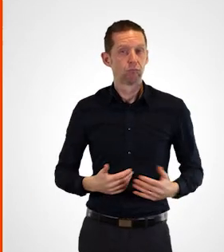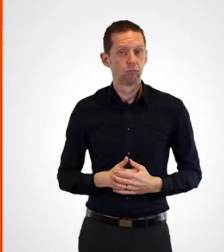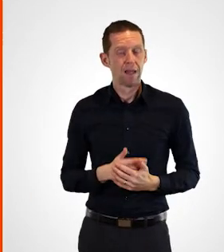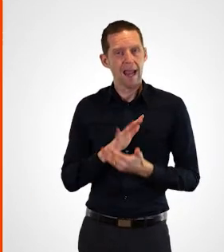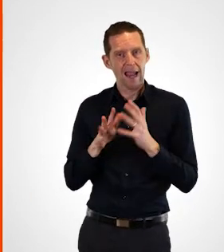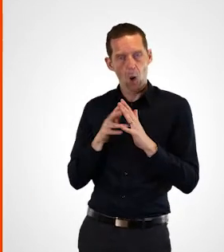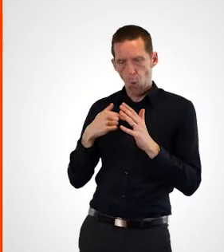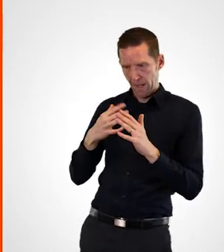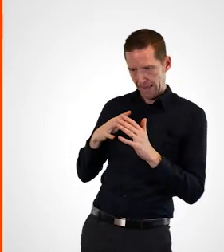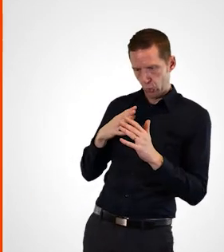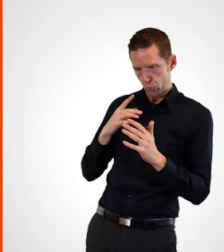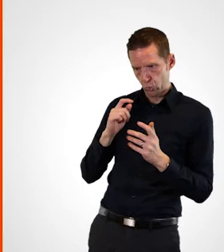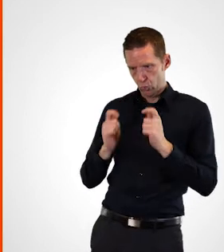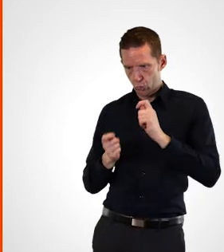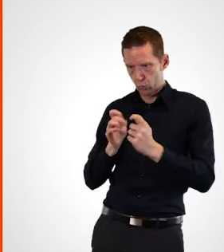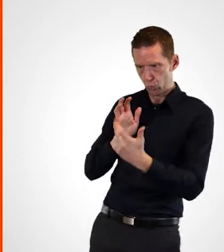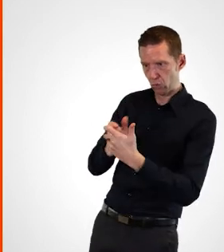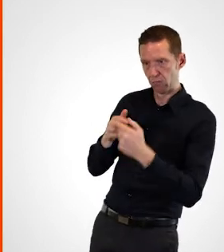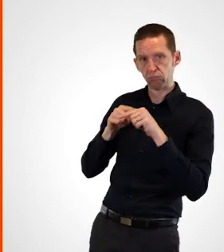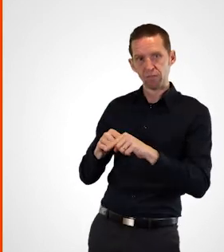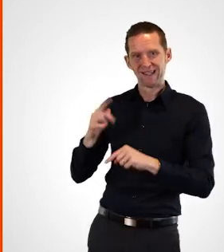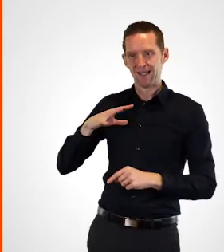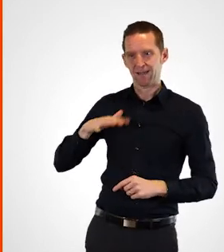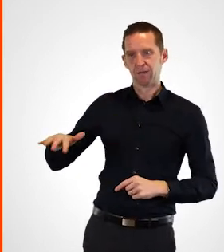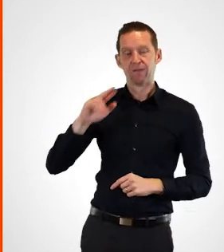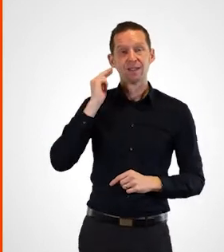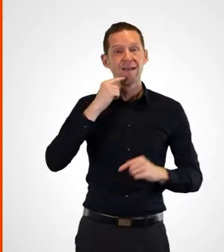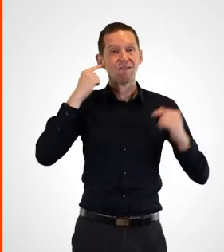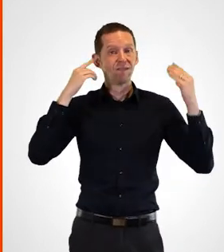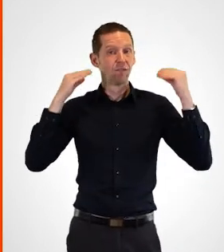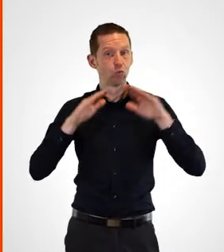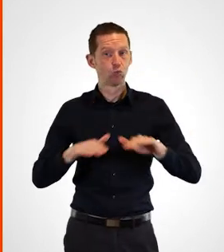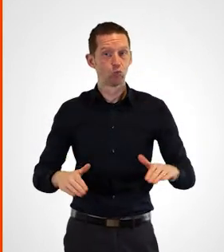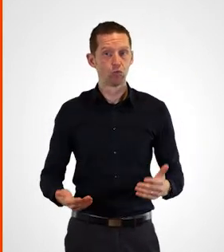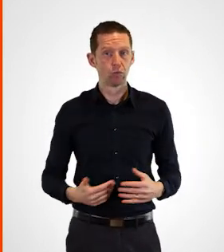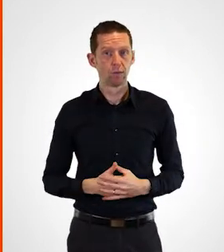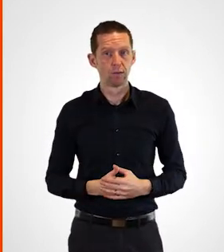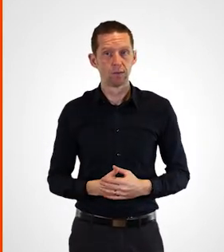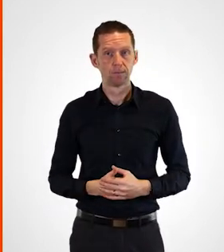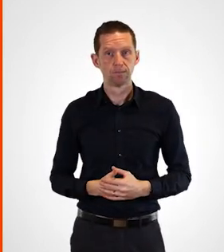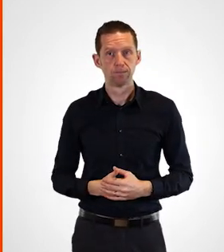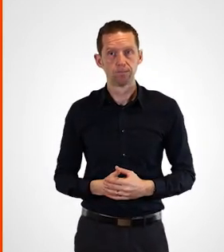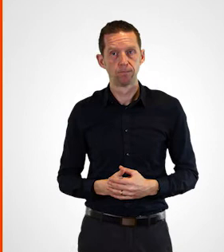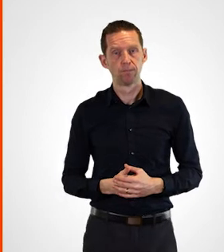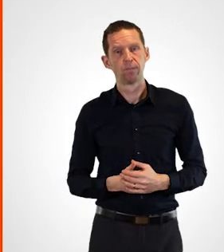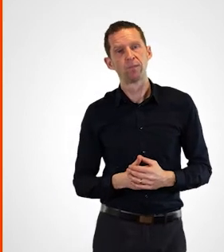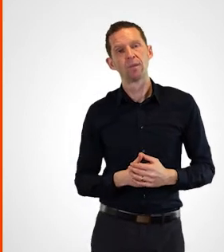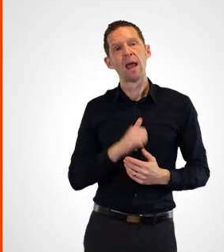and how do we need to differentiate them in order to meet the needs of this population of students. And in our view there isn't really a need,